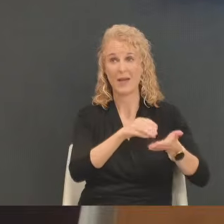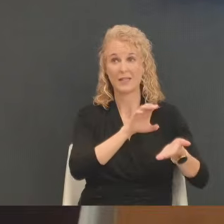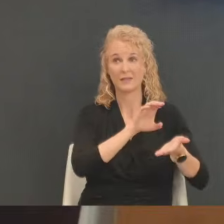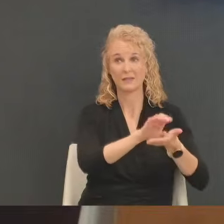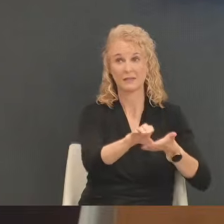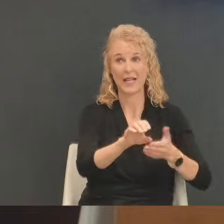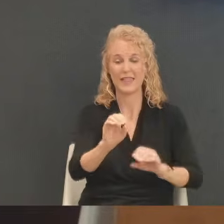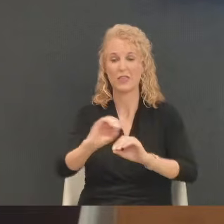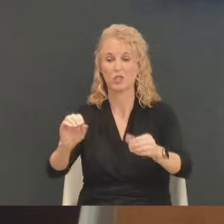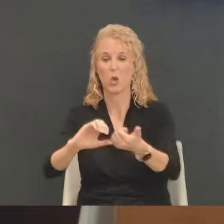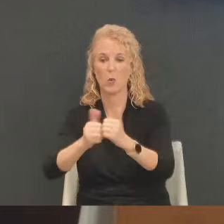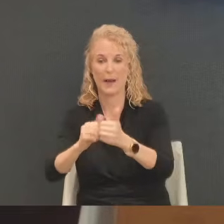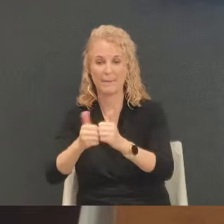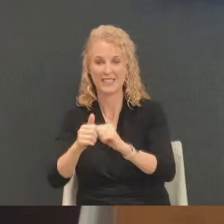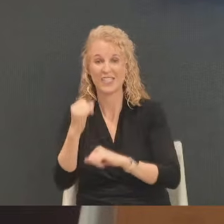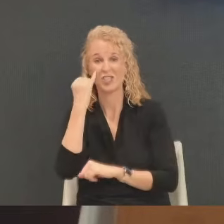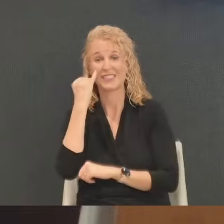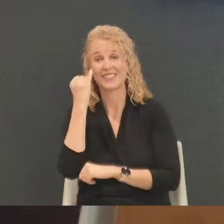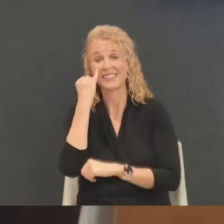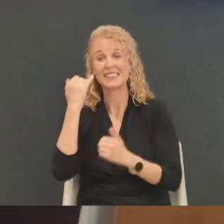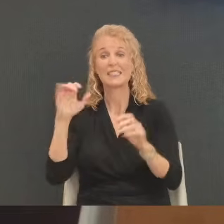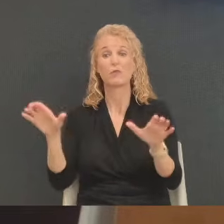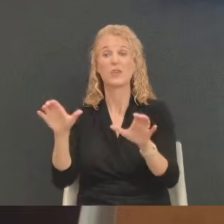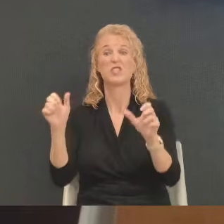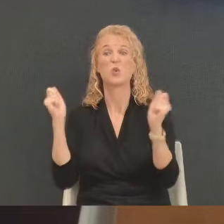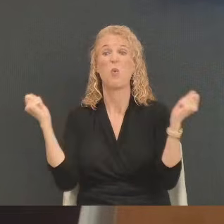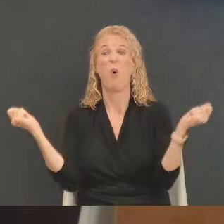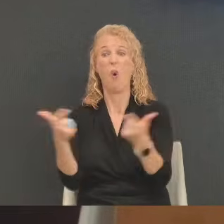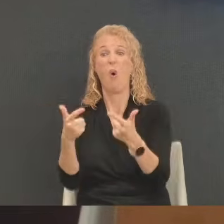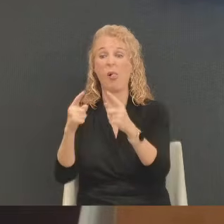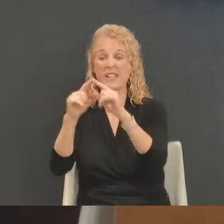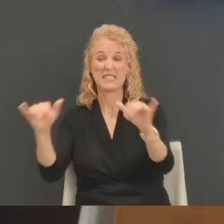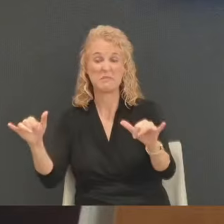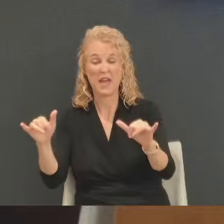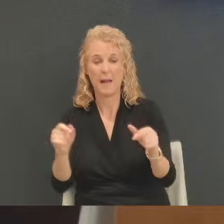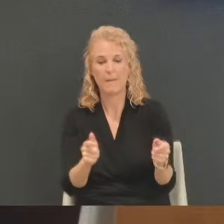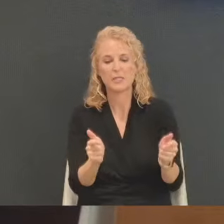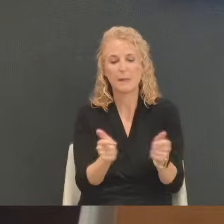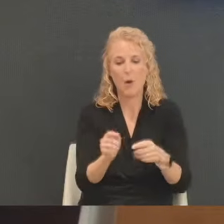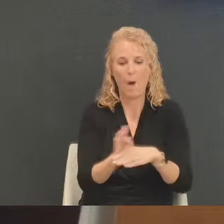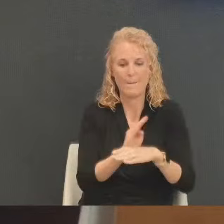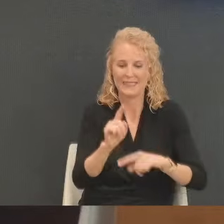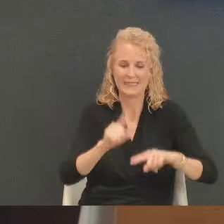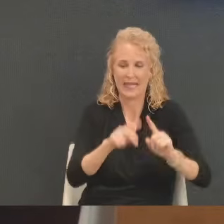can't have smaller vendors bid on something that they don't have capacity for. so there there is